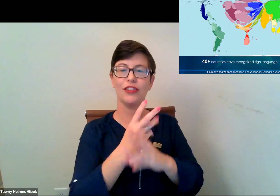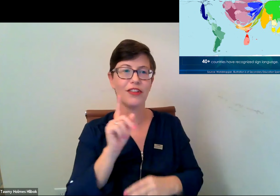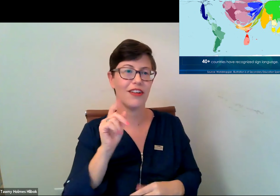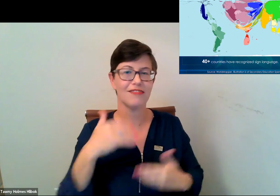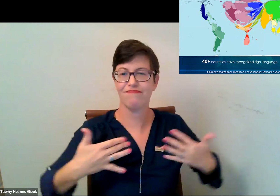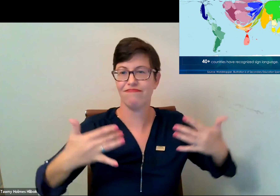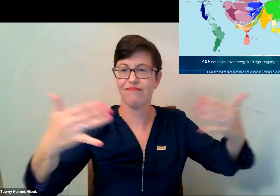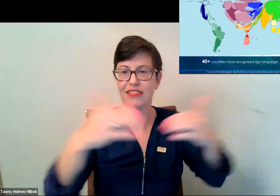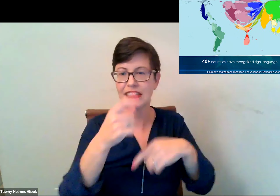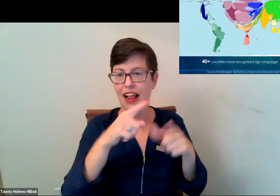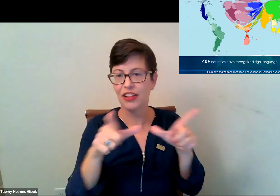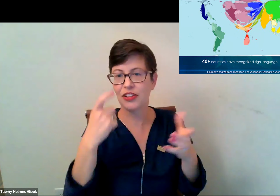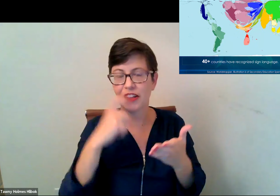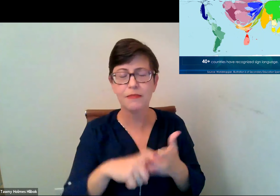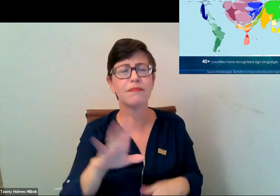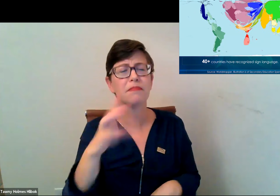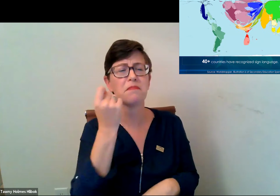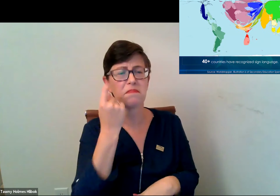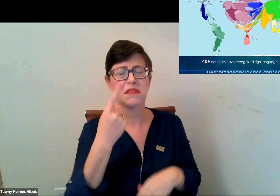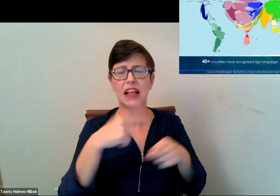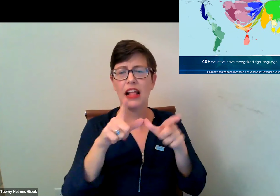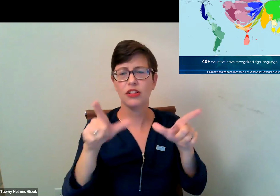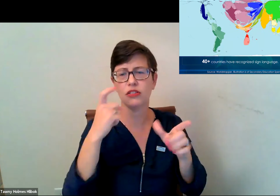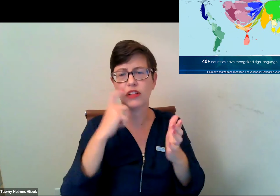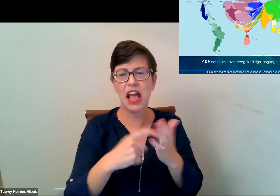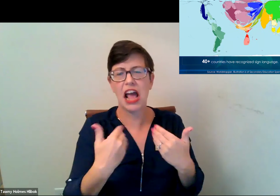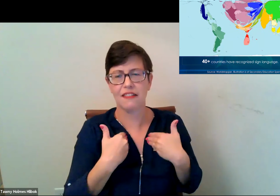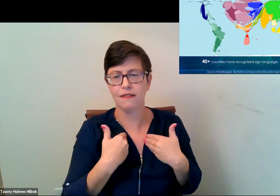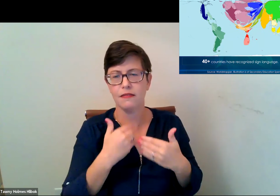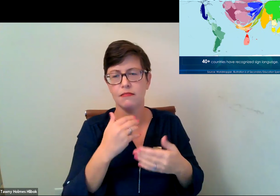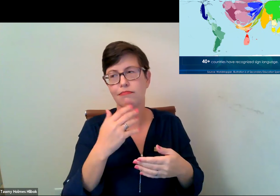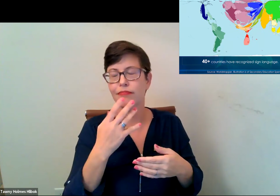signed on compared to the rest of the world are not moving forward to recognize sign language.